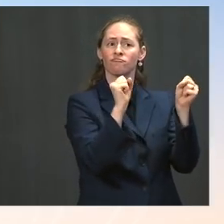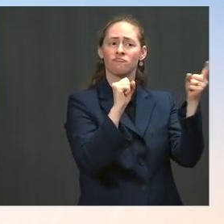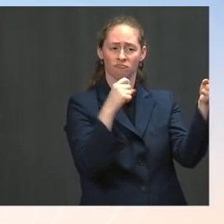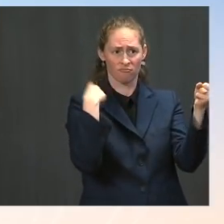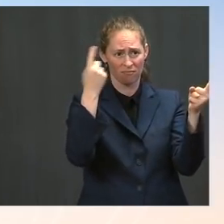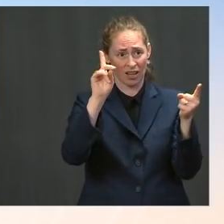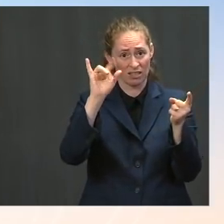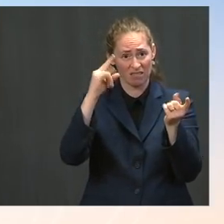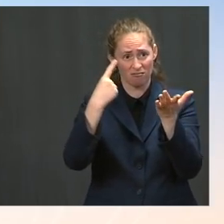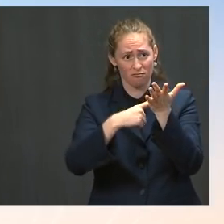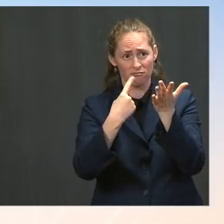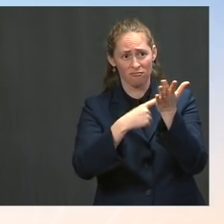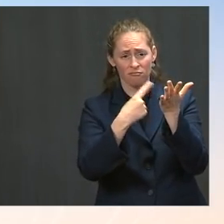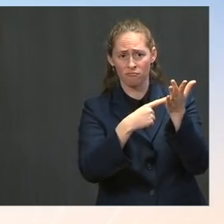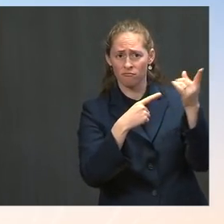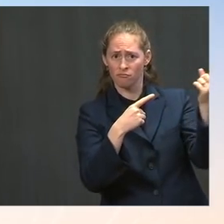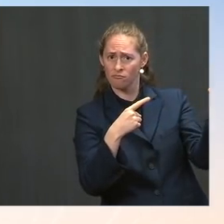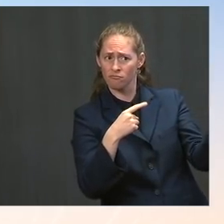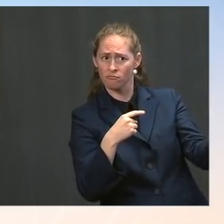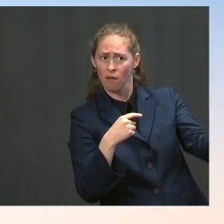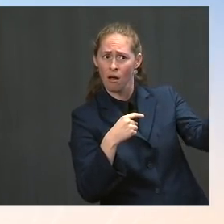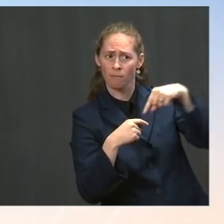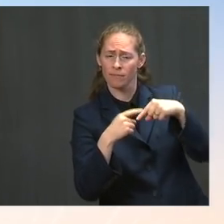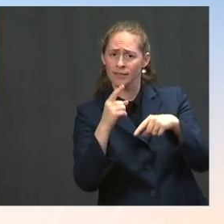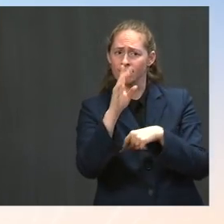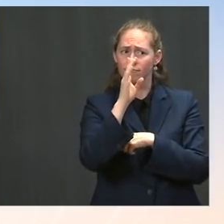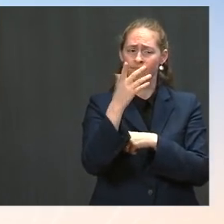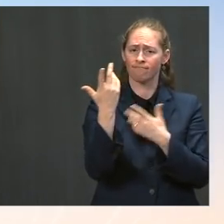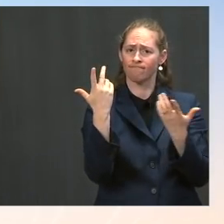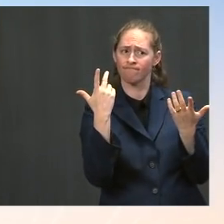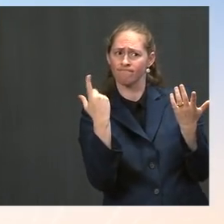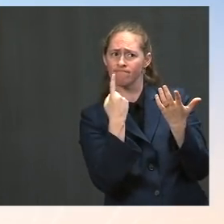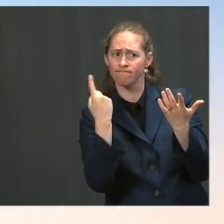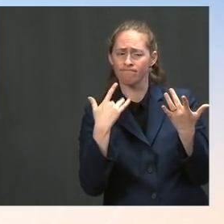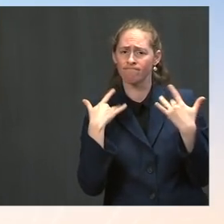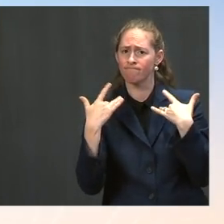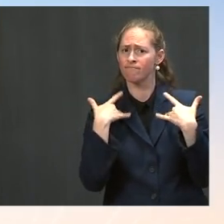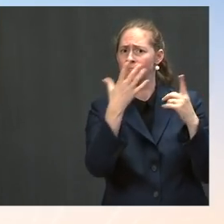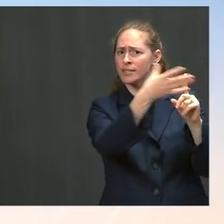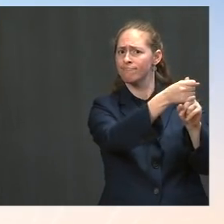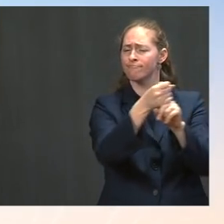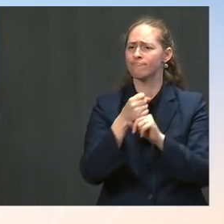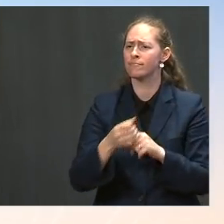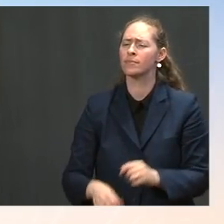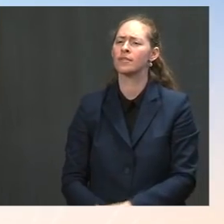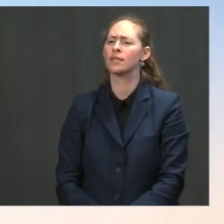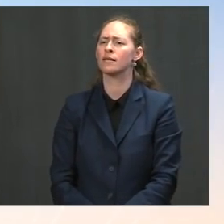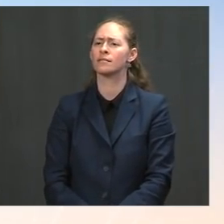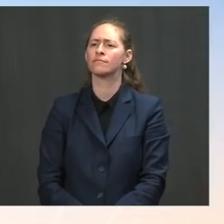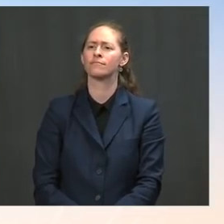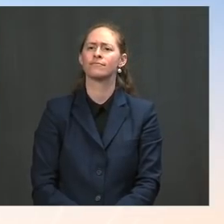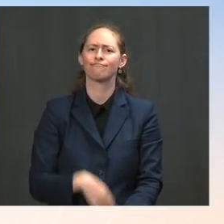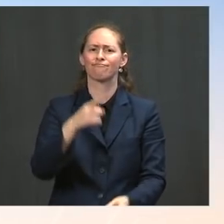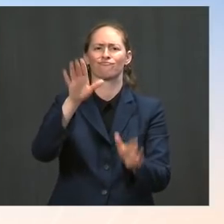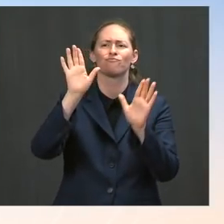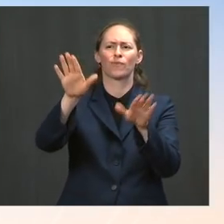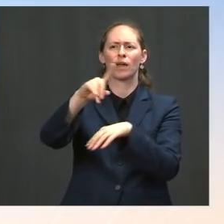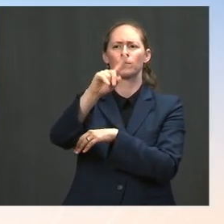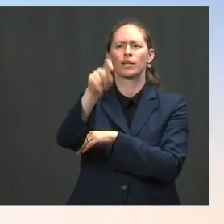I -- beyond the readout that we put out, I have not had a further discussion with our national security team. I'm happy to ask them and see if there's more we can provide to all of you. The Press: Thank you.